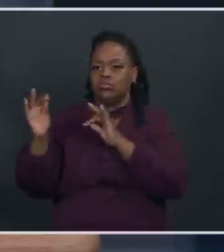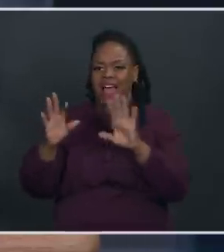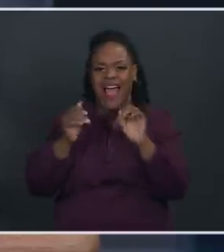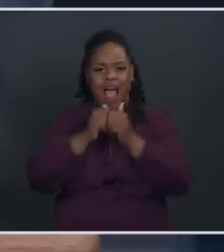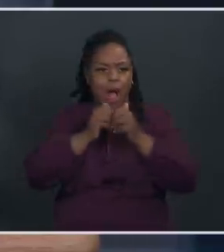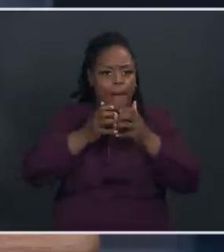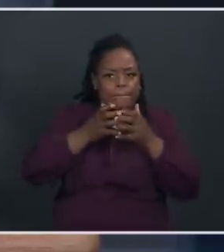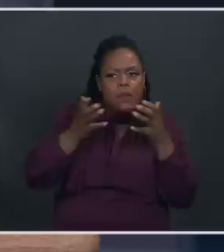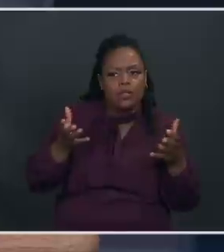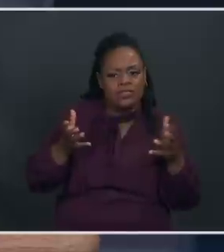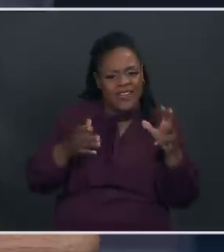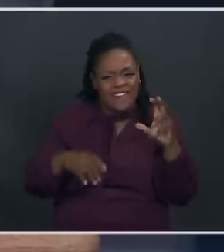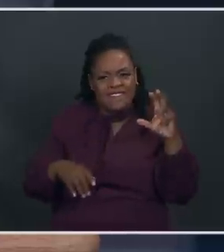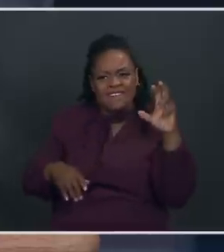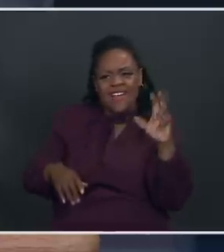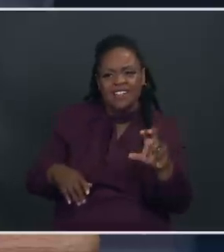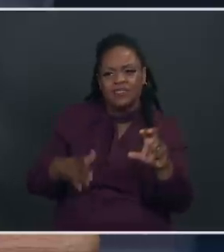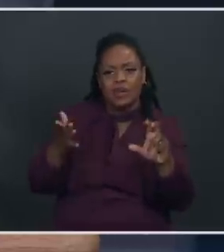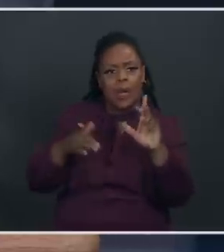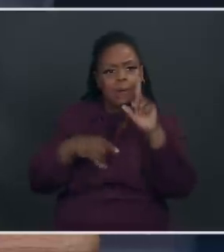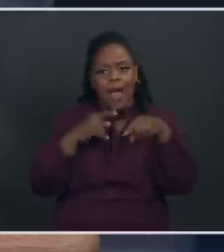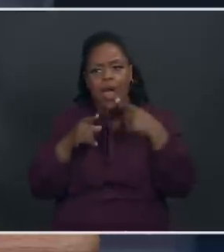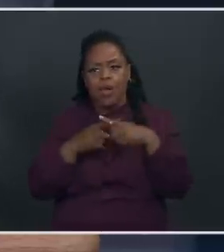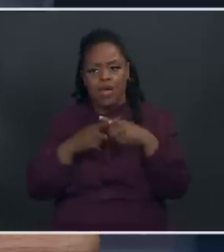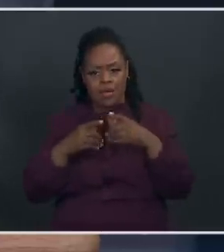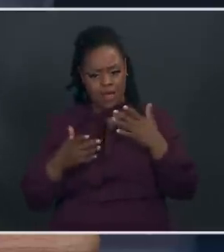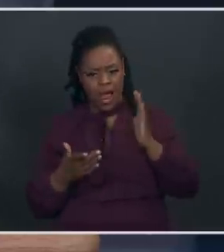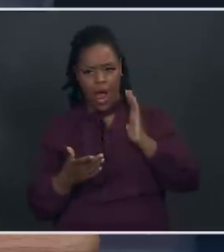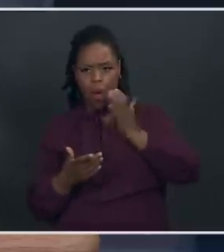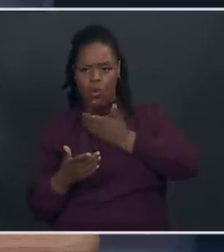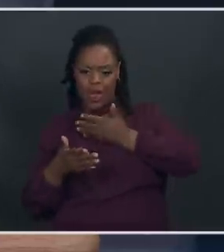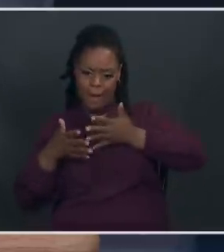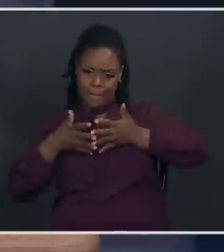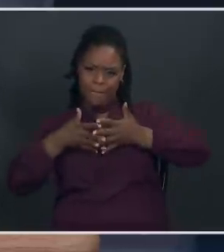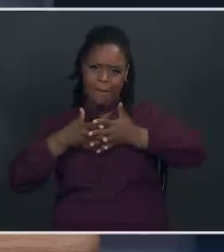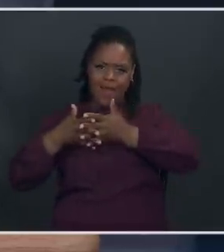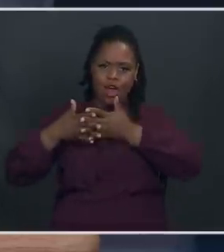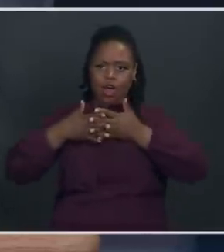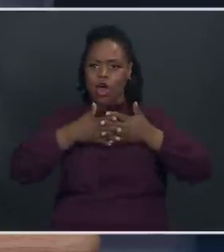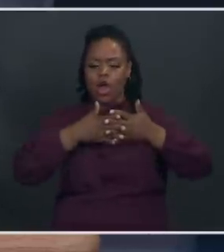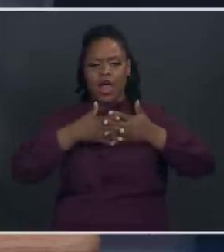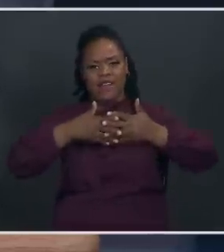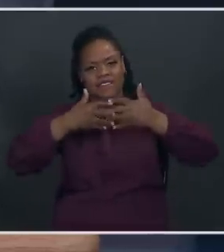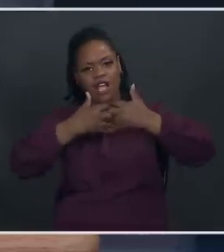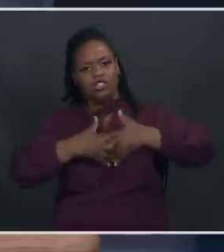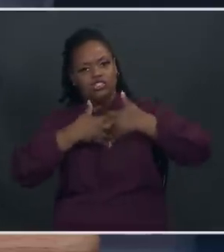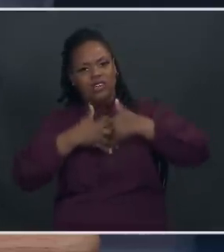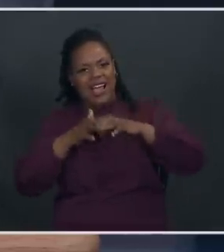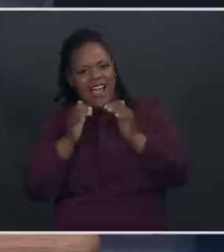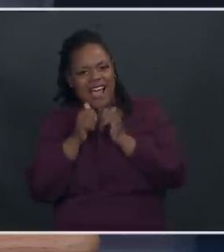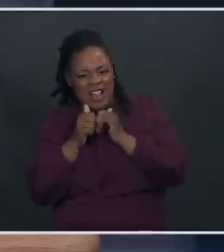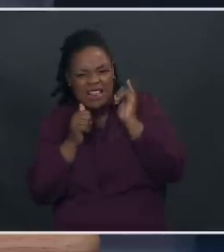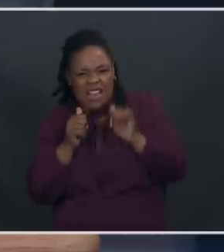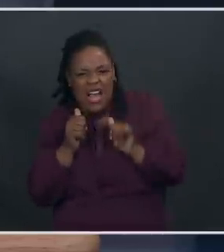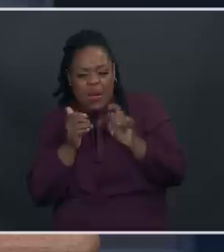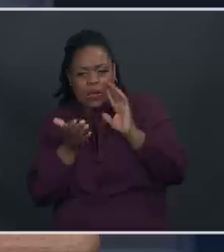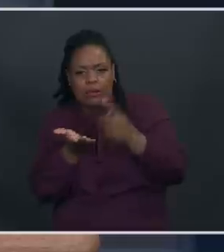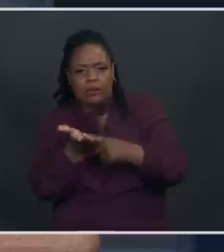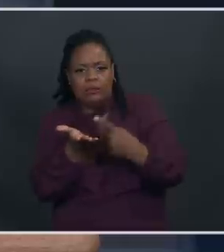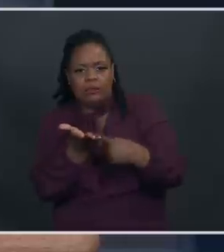is about building up our manufacturing base again. That's great jobs. That's often, hopefully, union jobs.